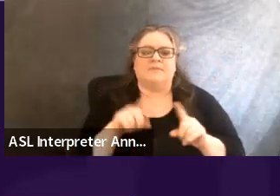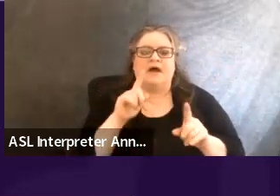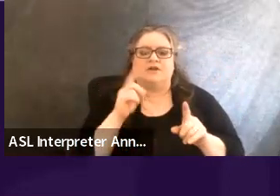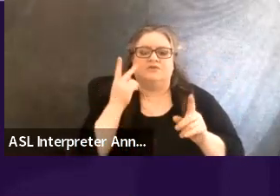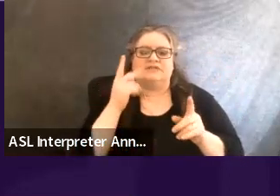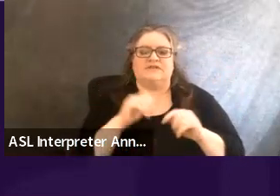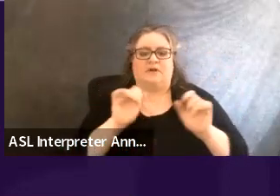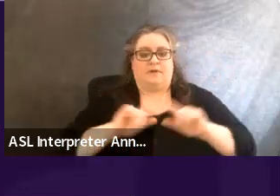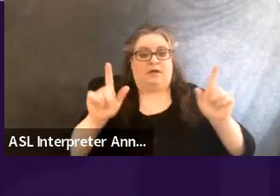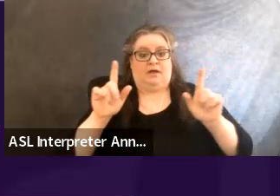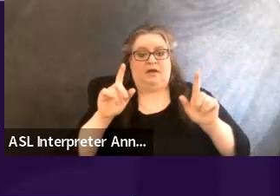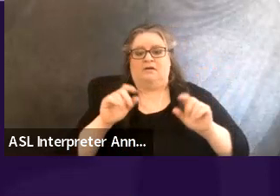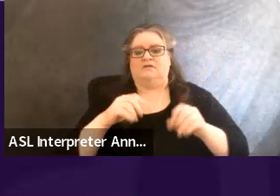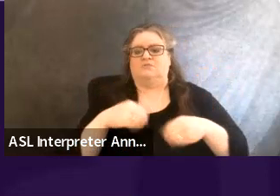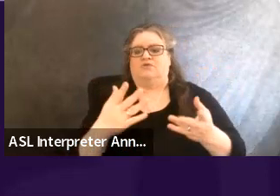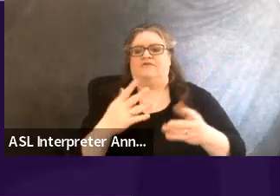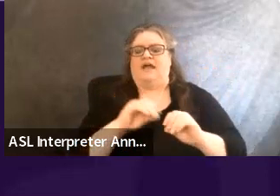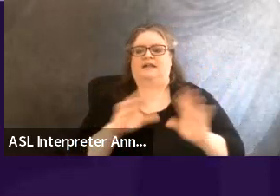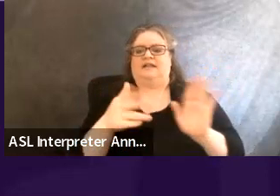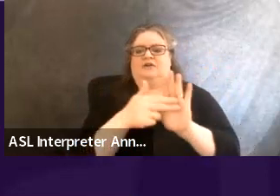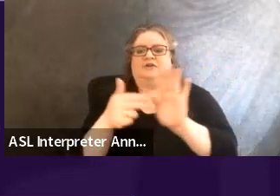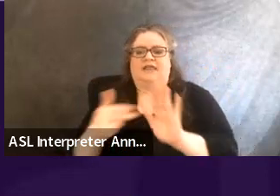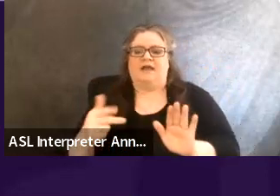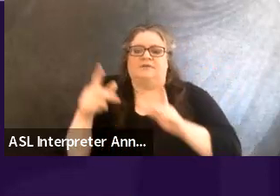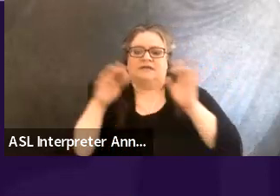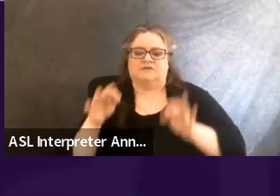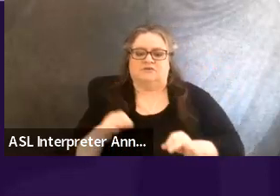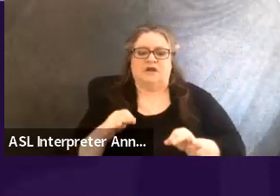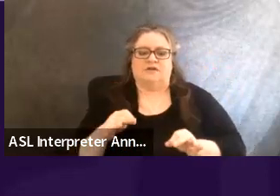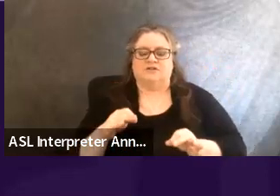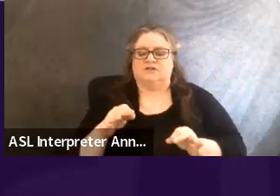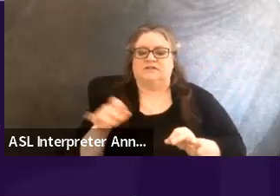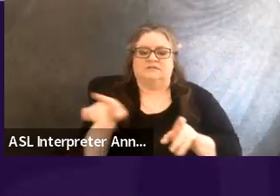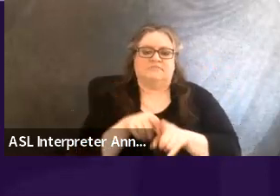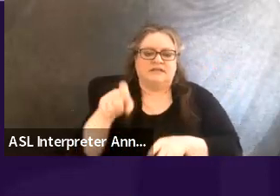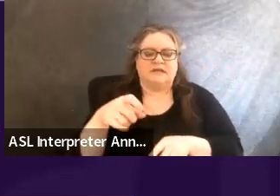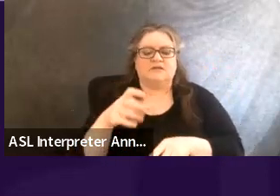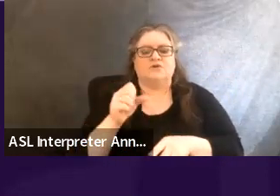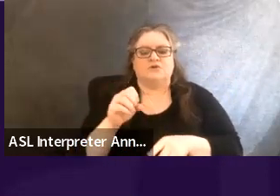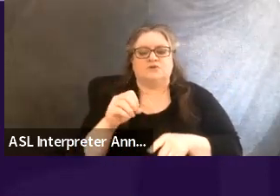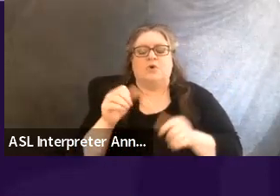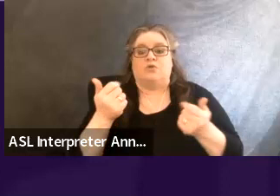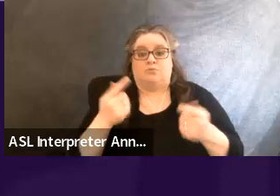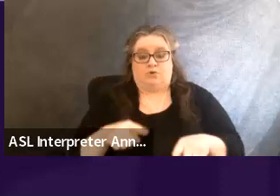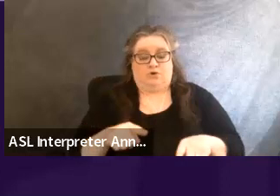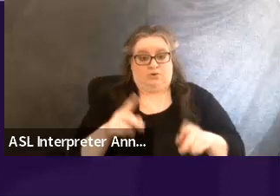just provide clear labels and instructions as necessary so that your users know exactly what you're asking for.